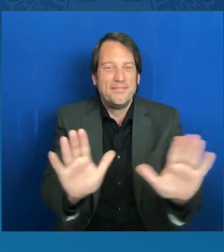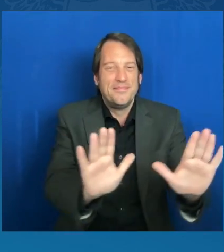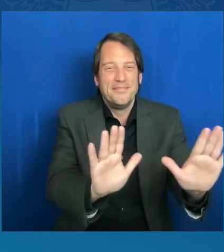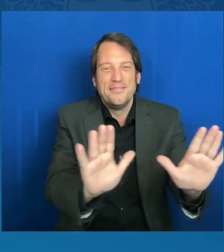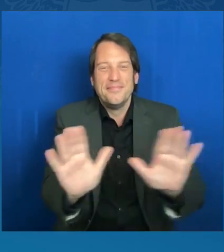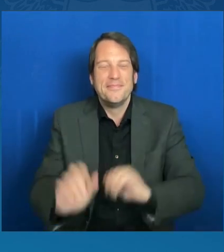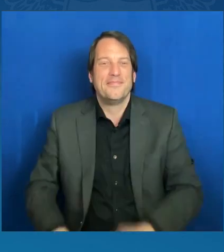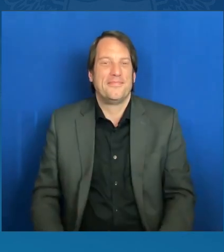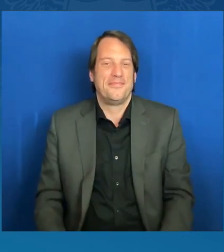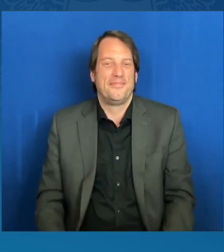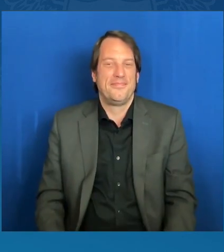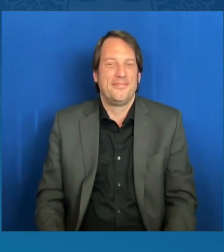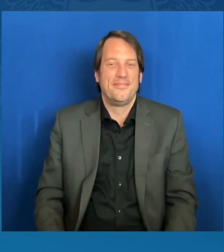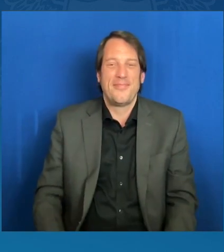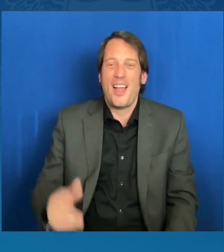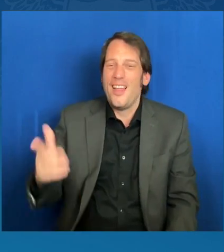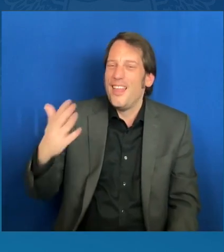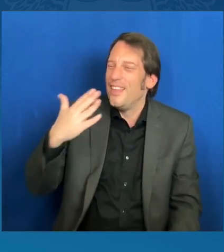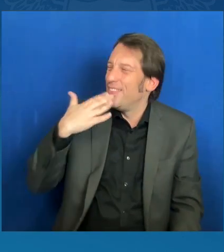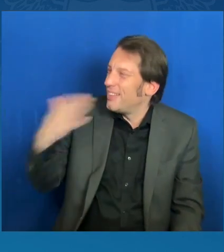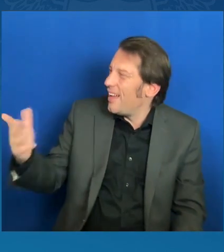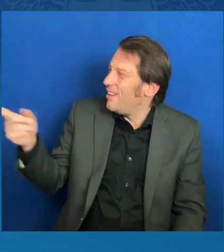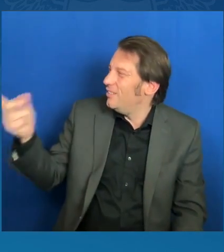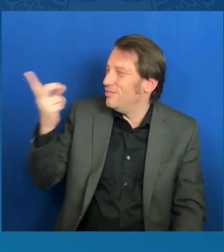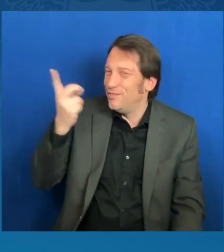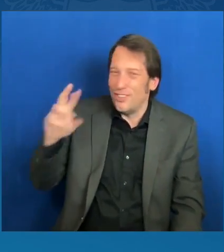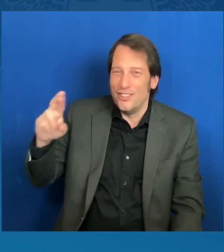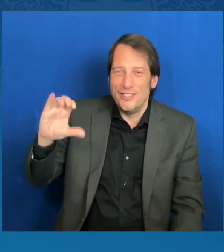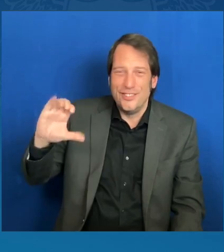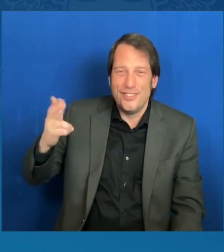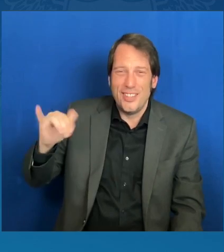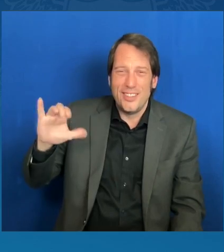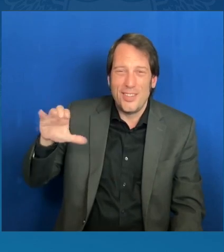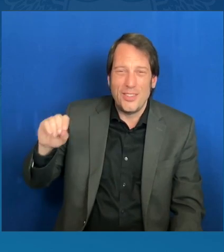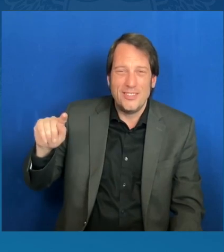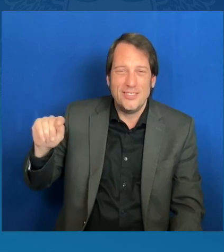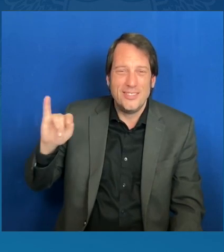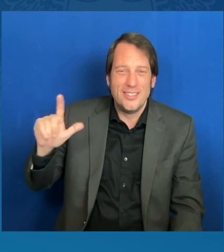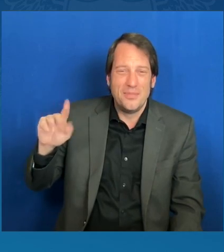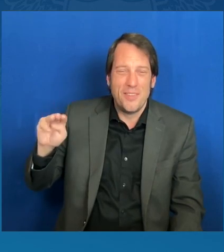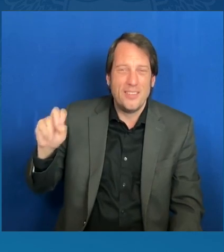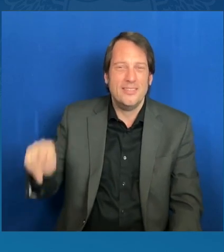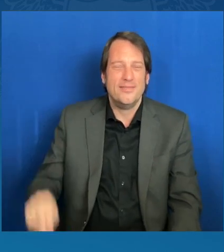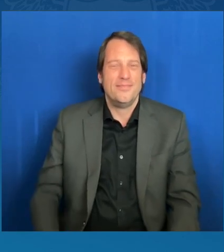Really. Really.